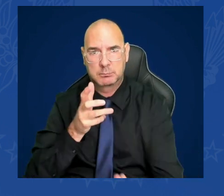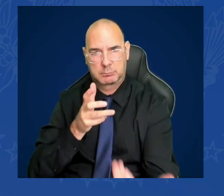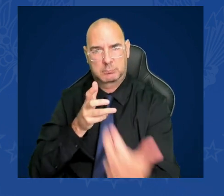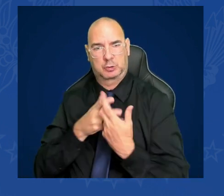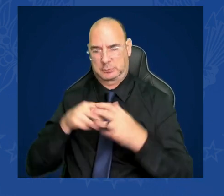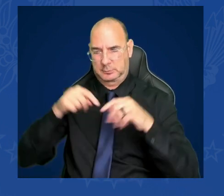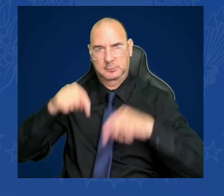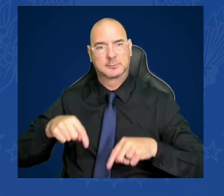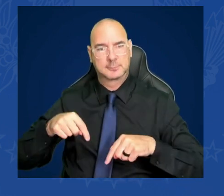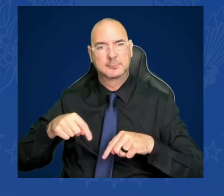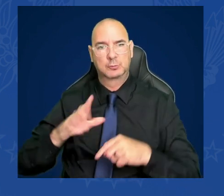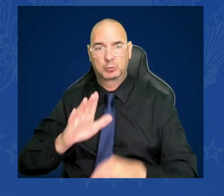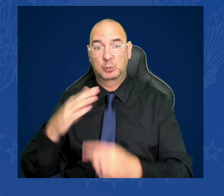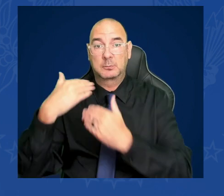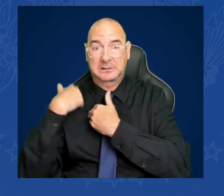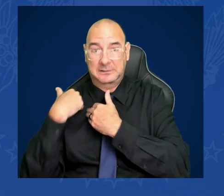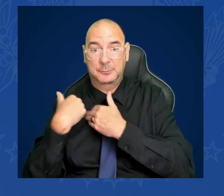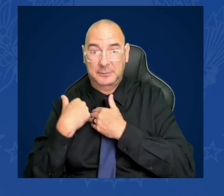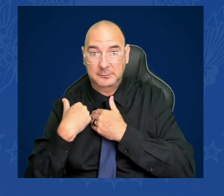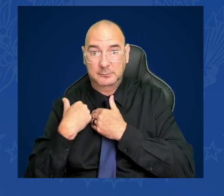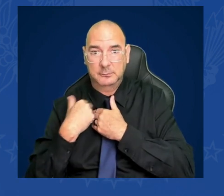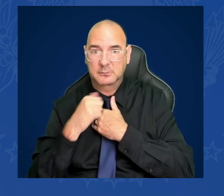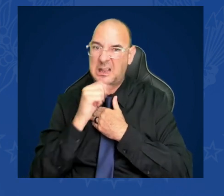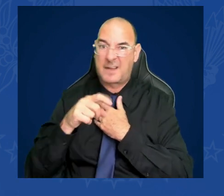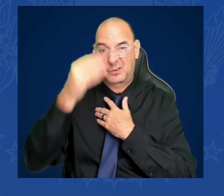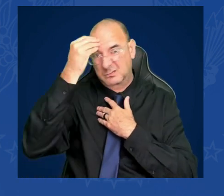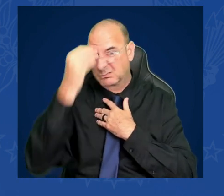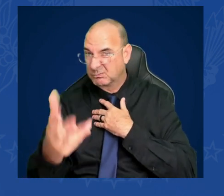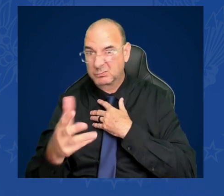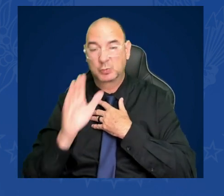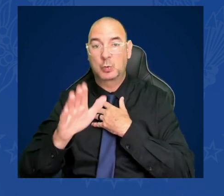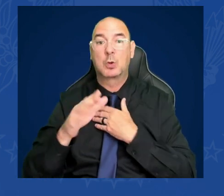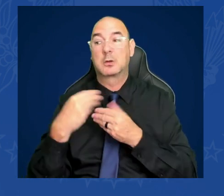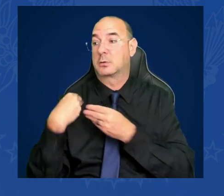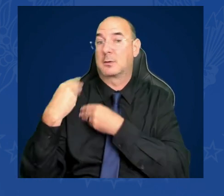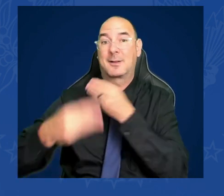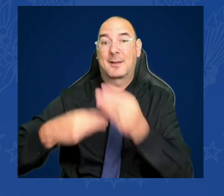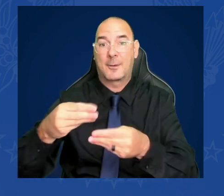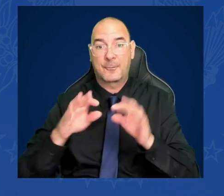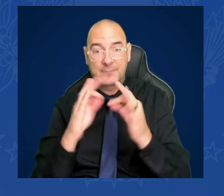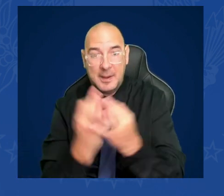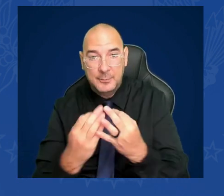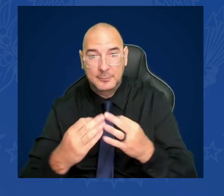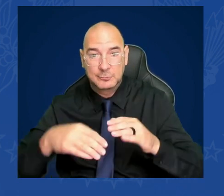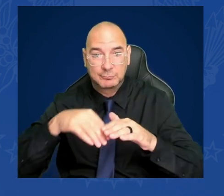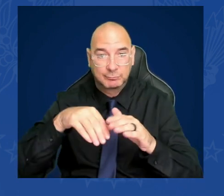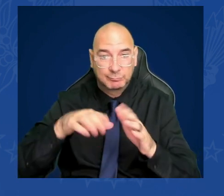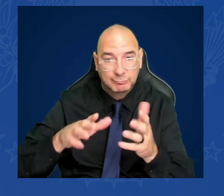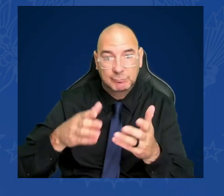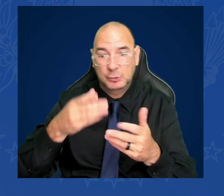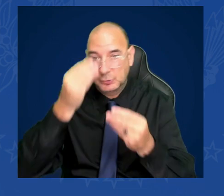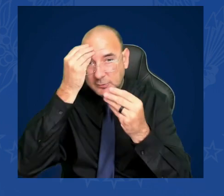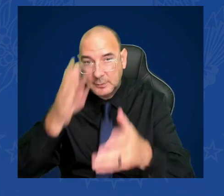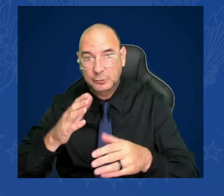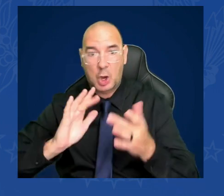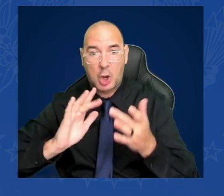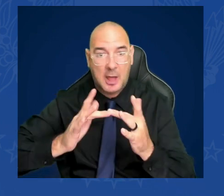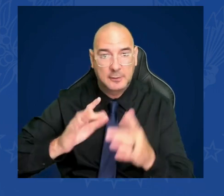You are a generation that grew up online. In fact, your class, of course, includes the first graduates in the history of this institution